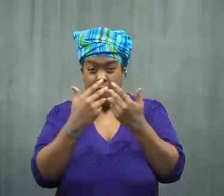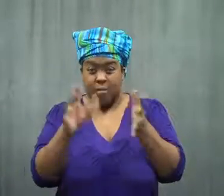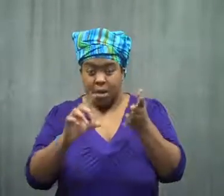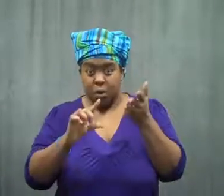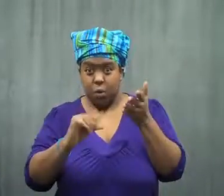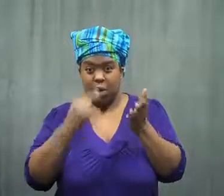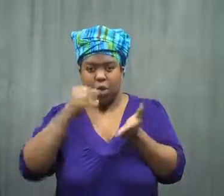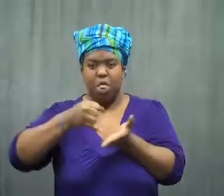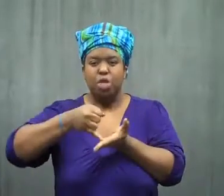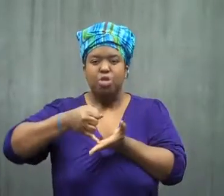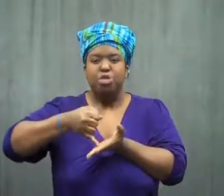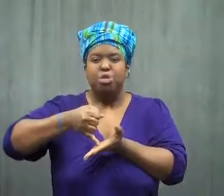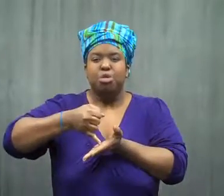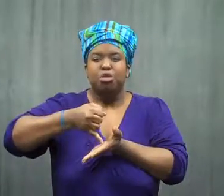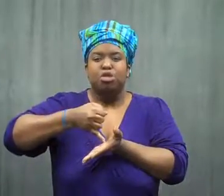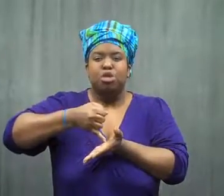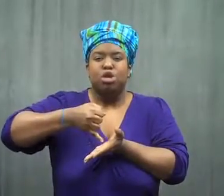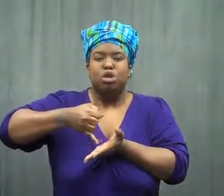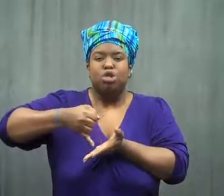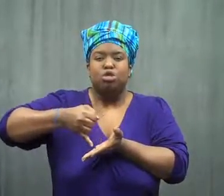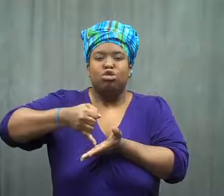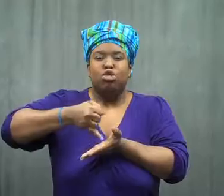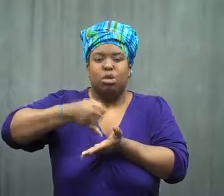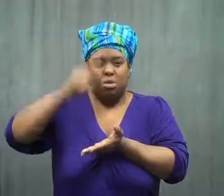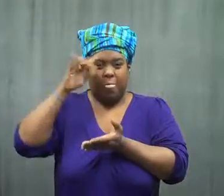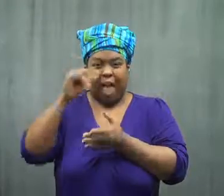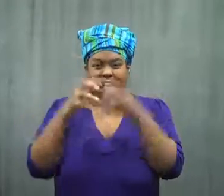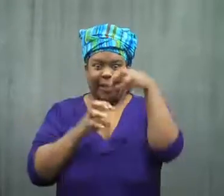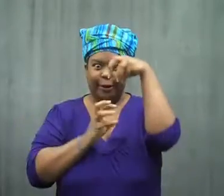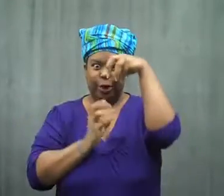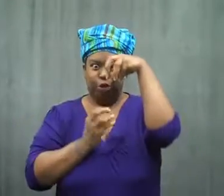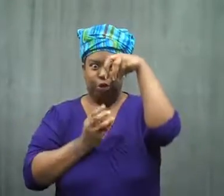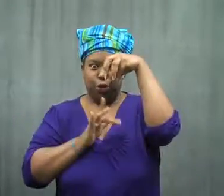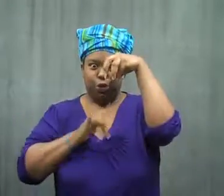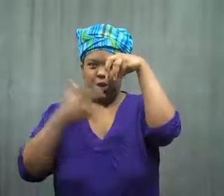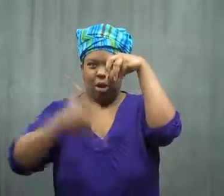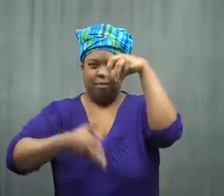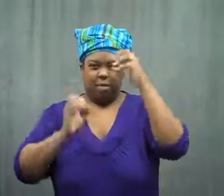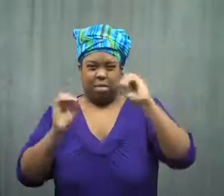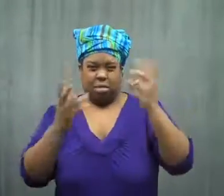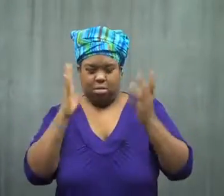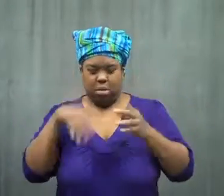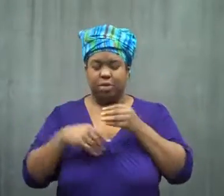When I got to the bottom where there was nothing but ice, I sucked noisily.